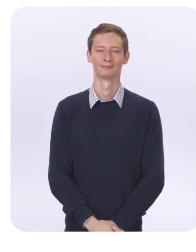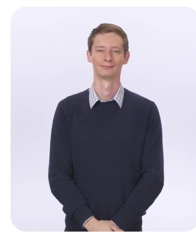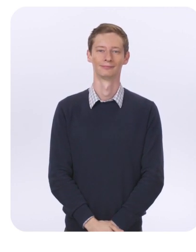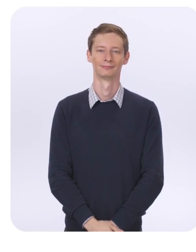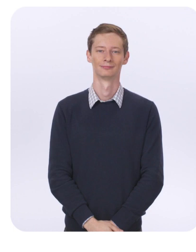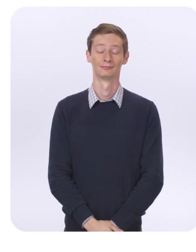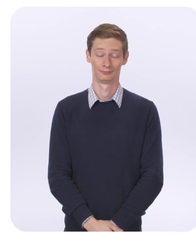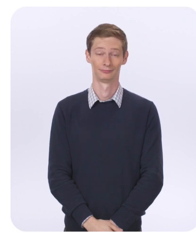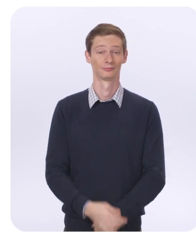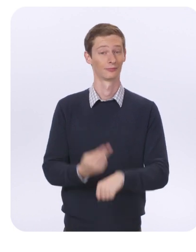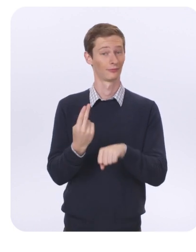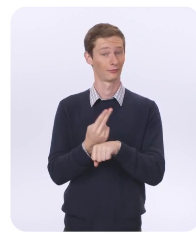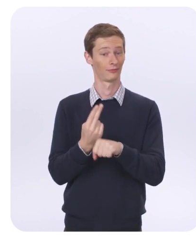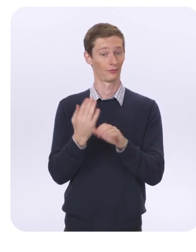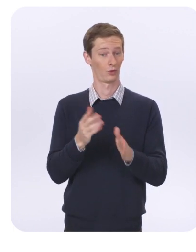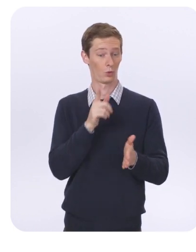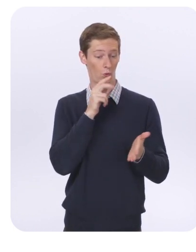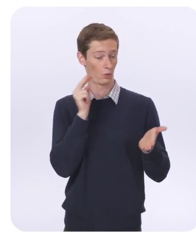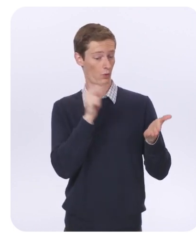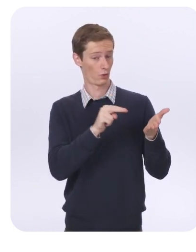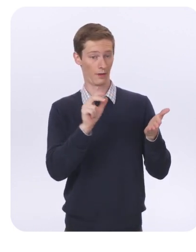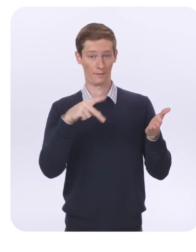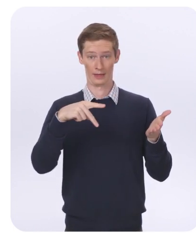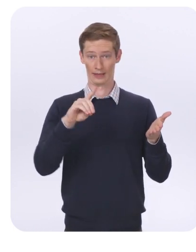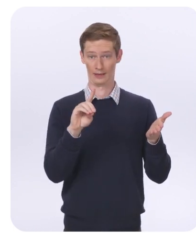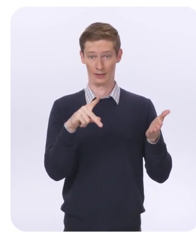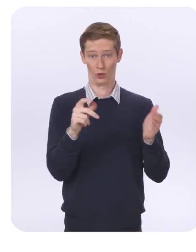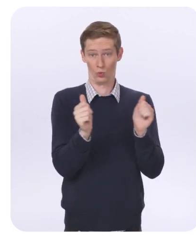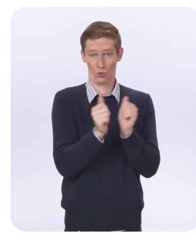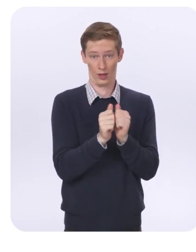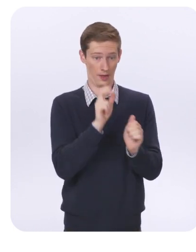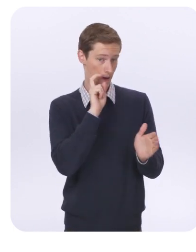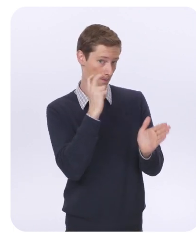for developers in creating the assets. Given the experiment results,